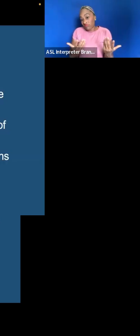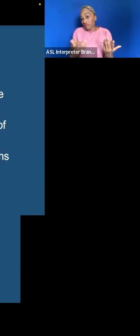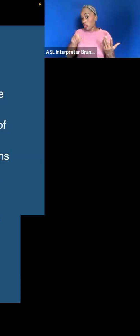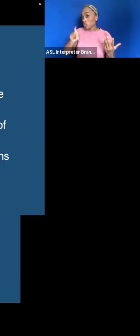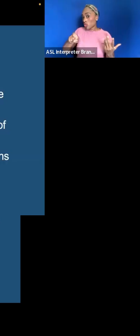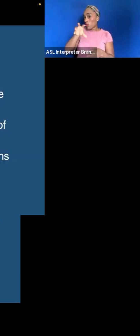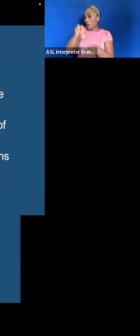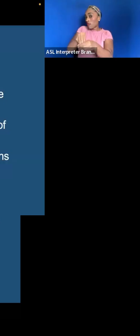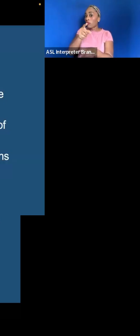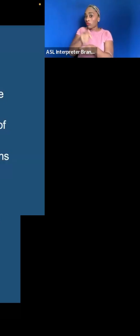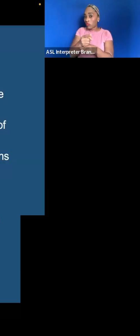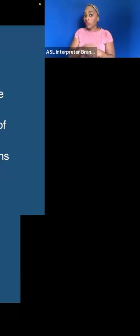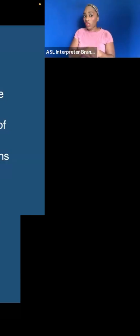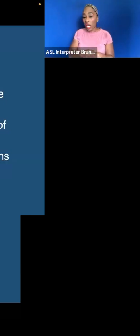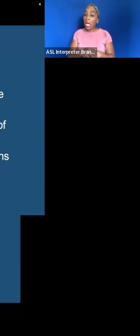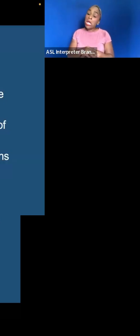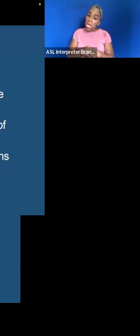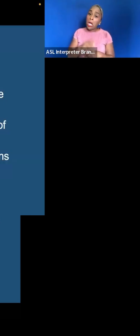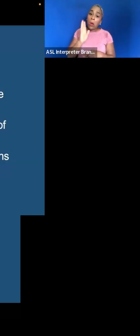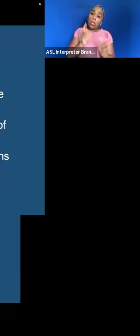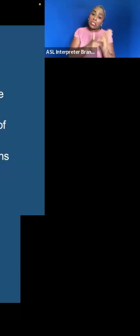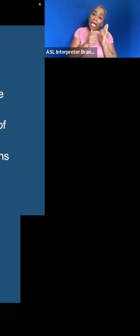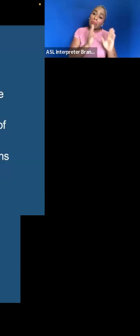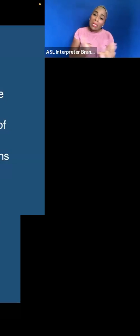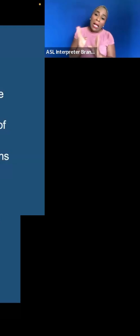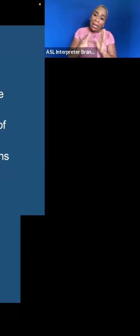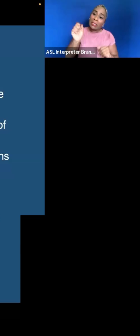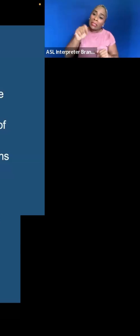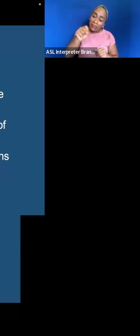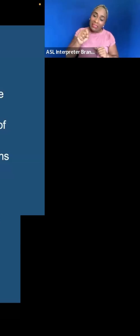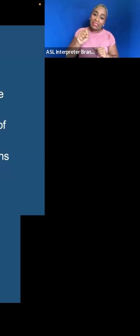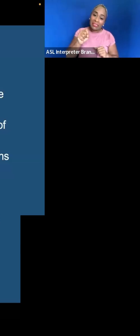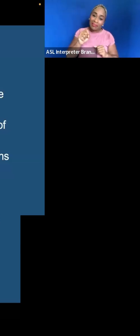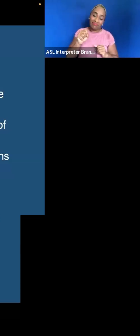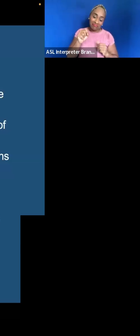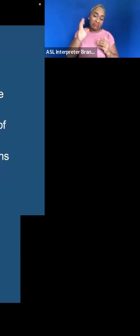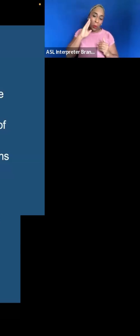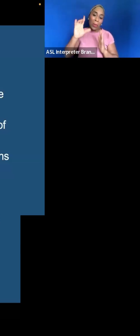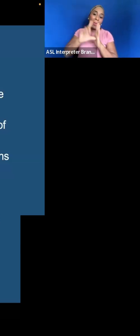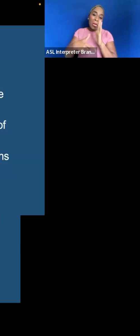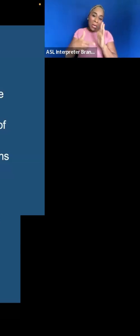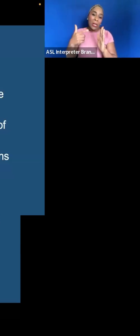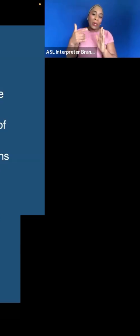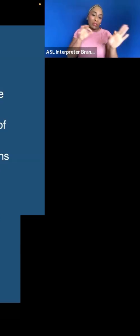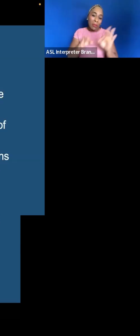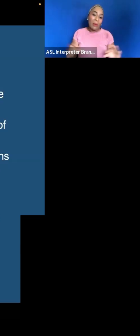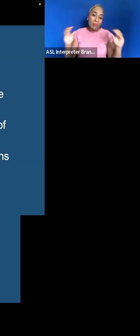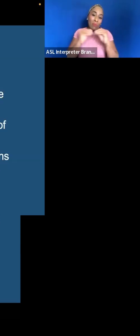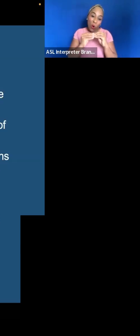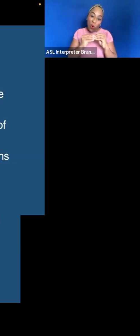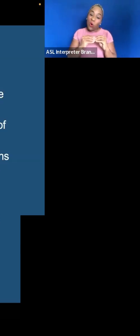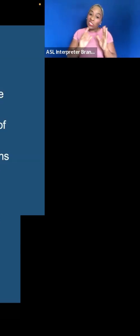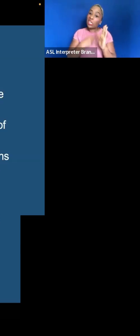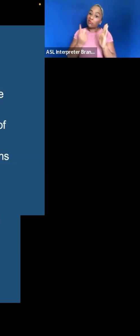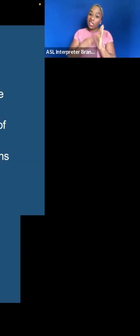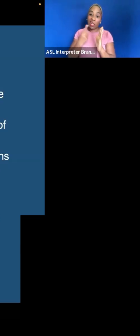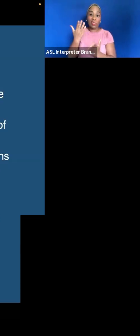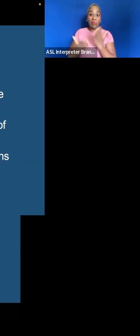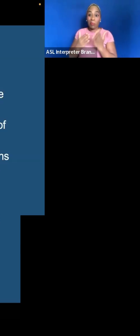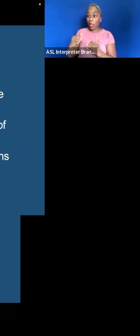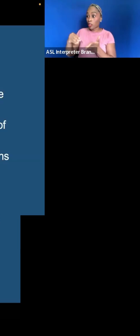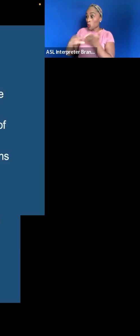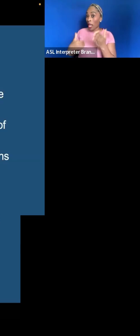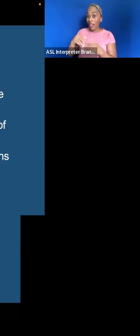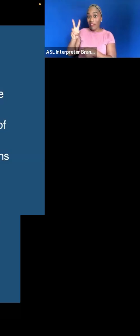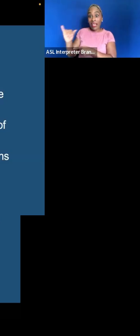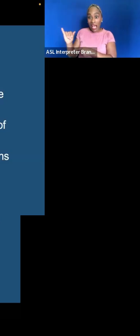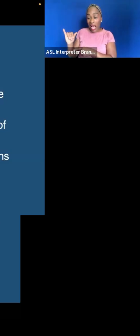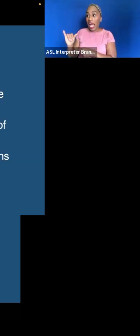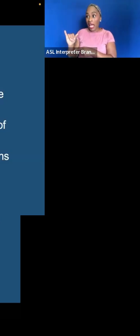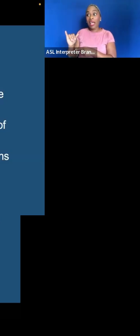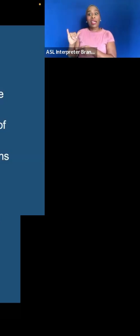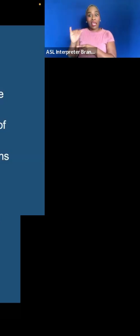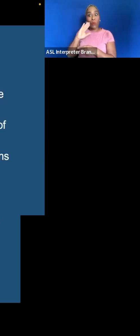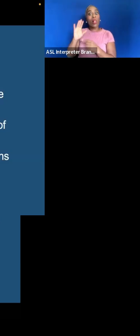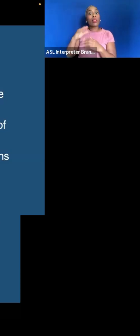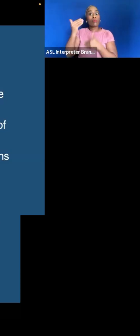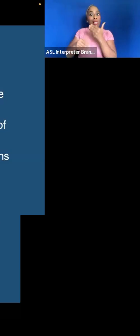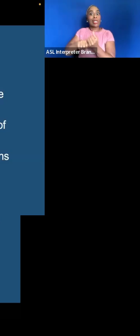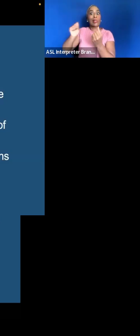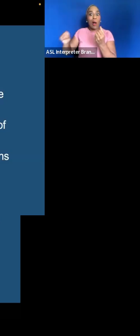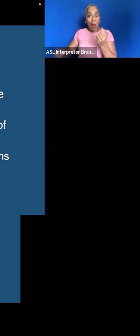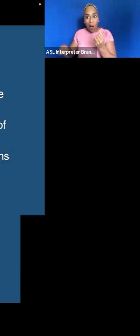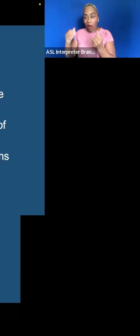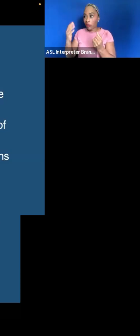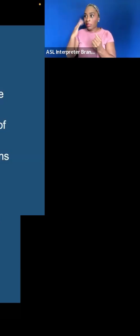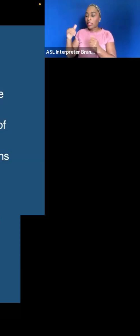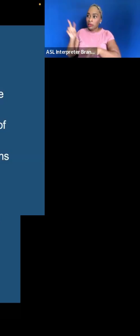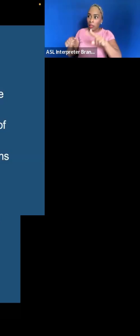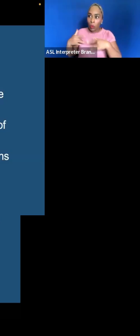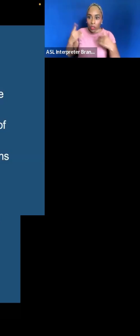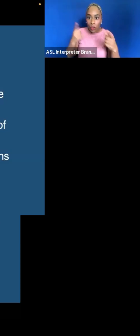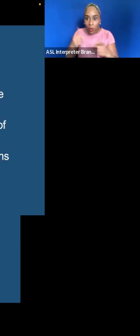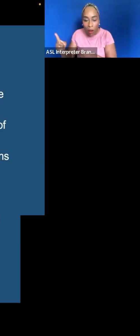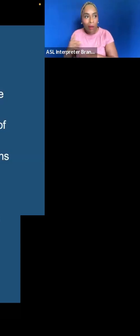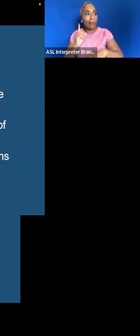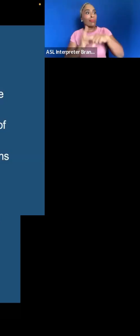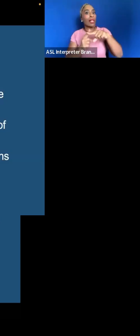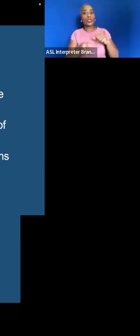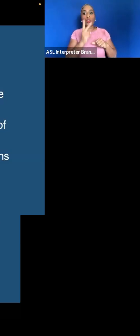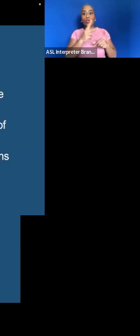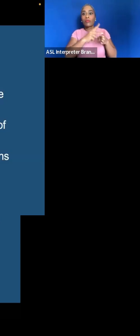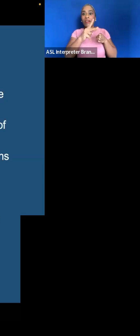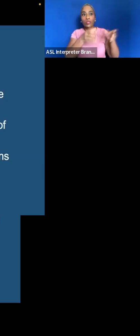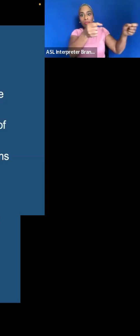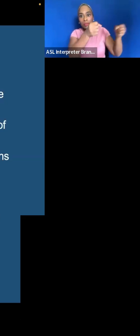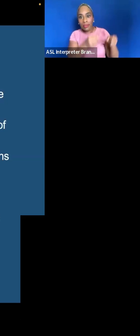That will take planning, and we'll talk about that a little bit later as to, this potentially could take longer to test a kiddo with VI because of the planning that needs to go on and the scheduling of having two professionals there during the assessment process.